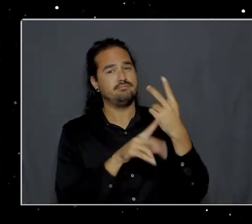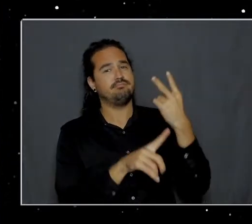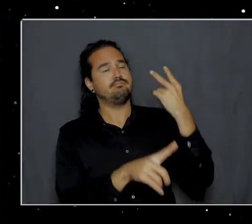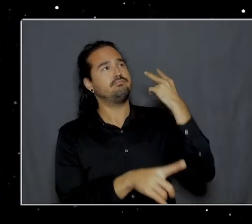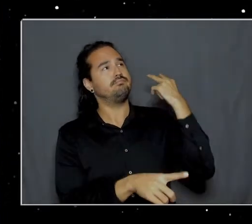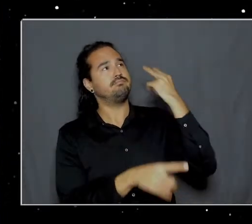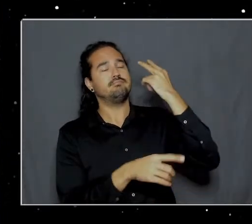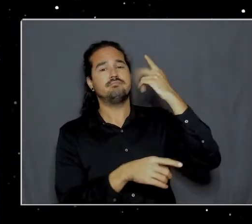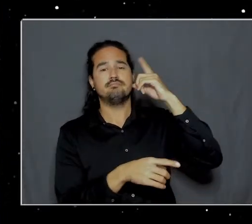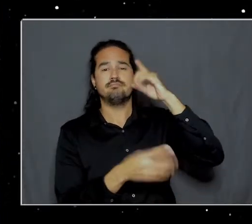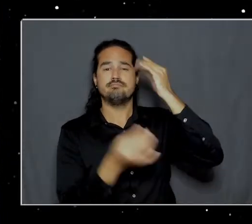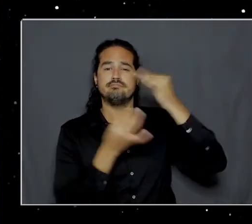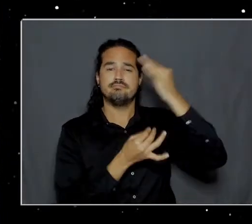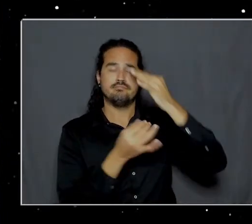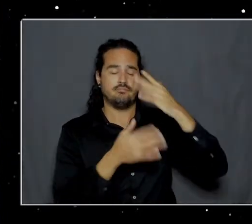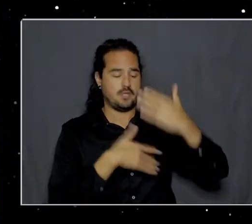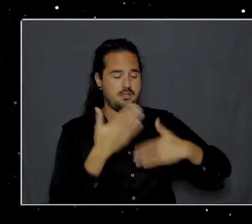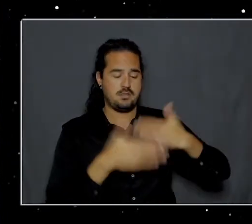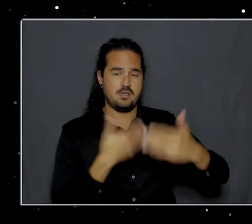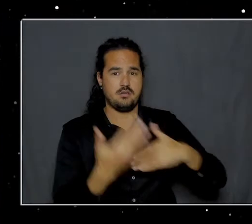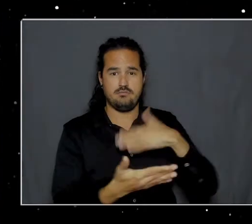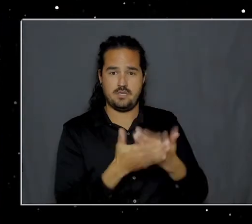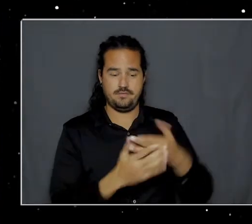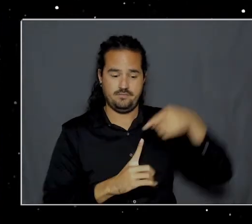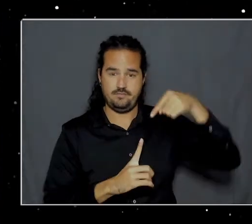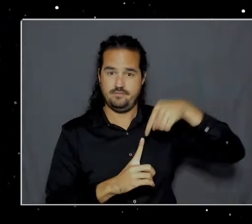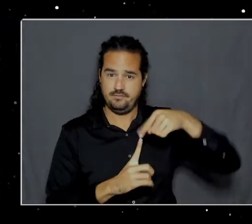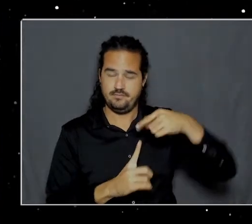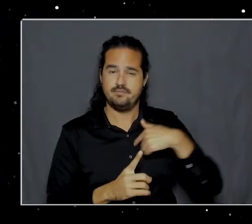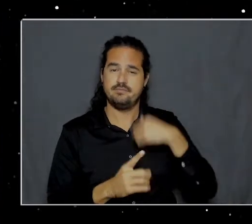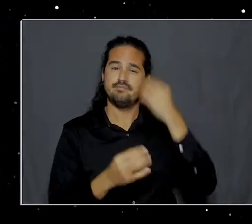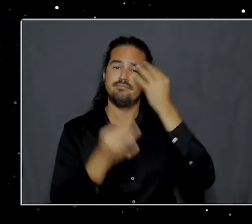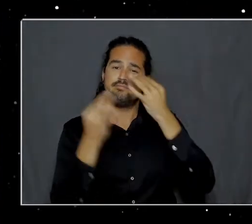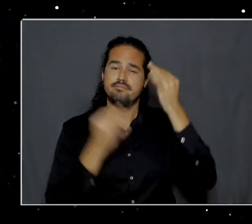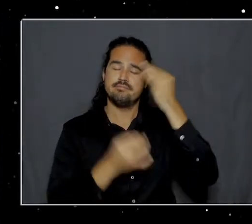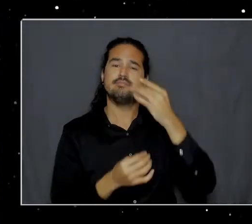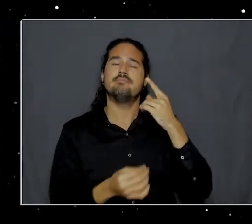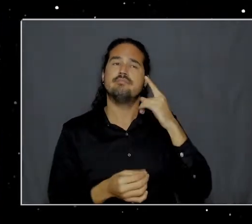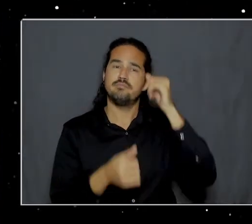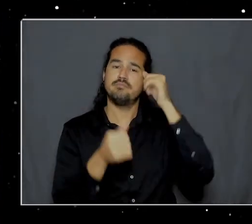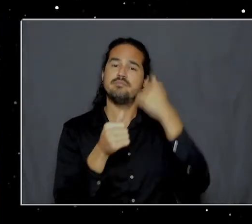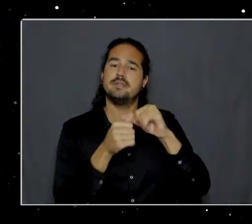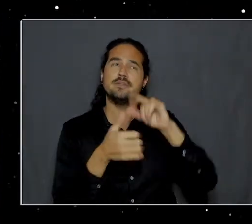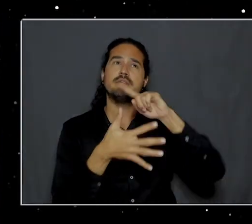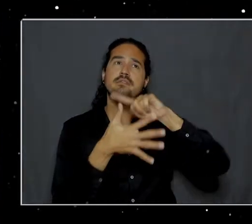FIGURE OUT HOW I GOT HERE. I REALIZE I'M TELLING STORIES TO